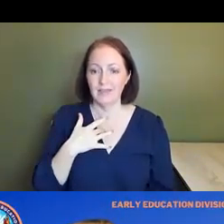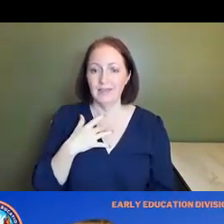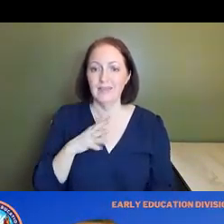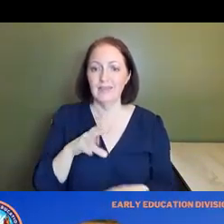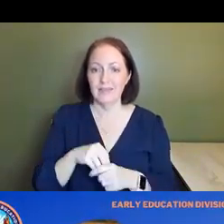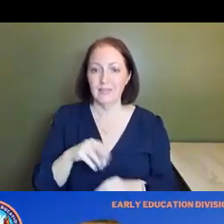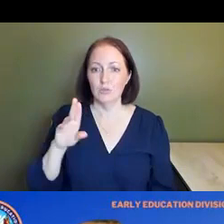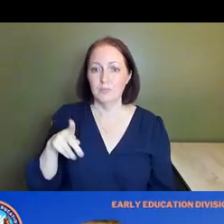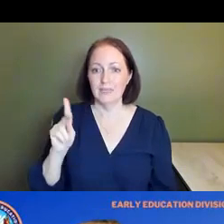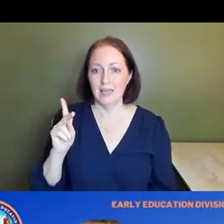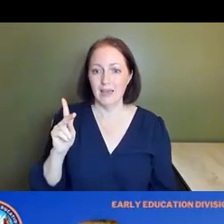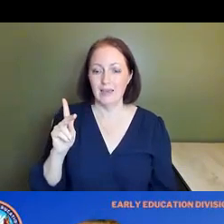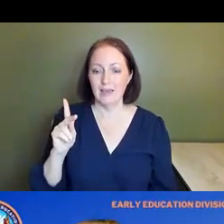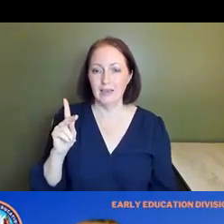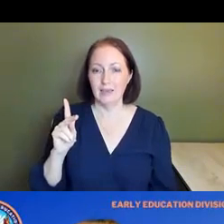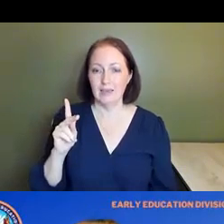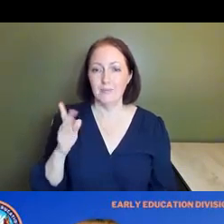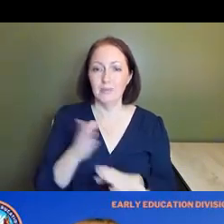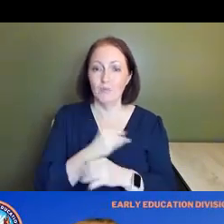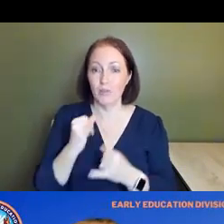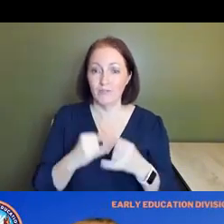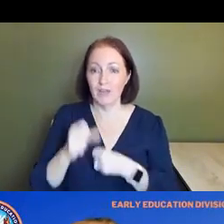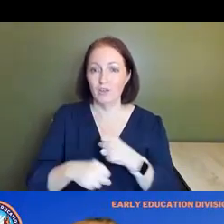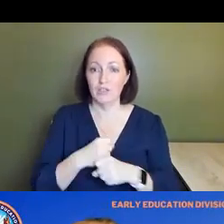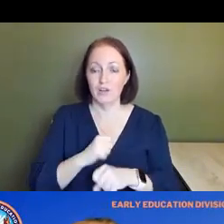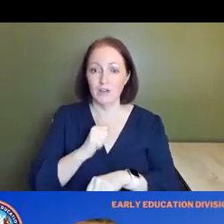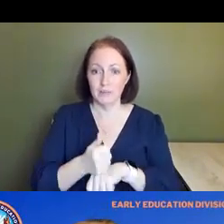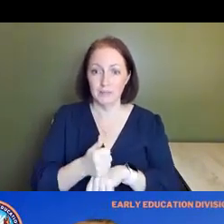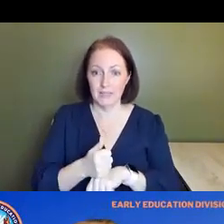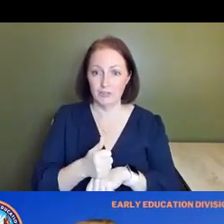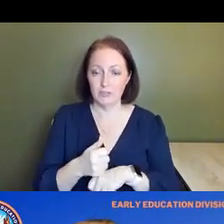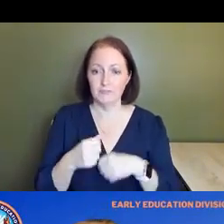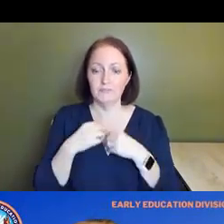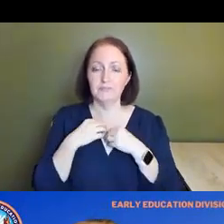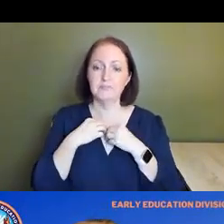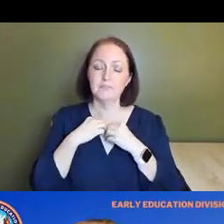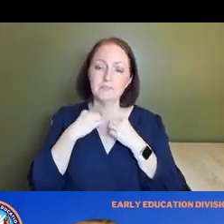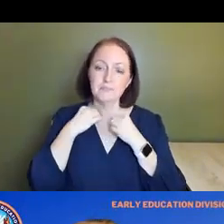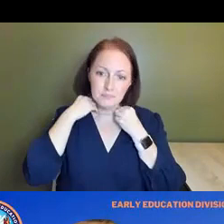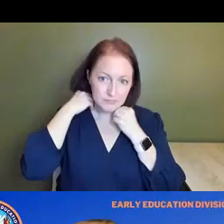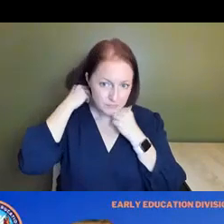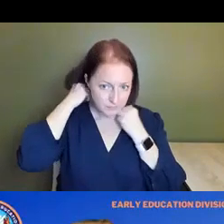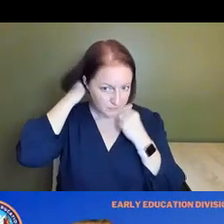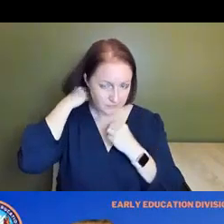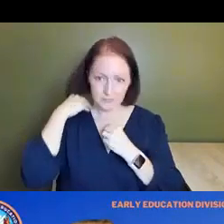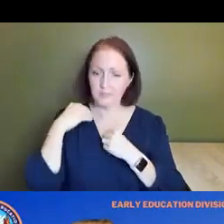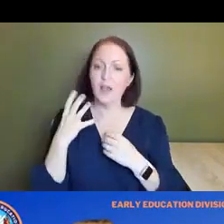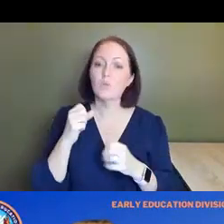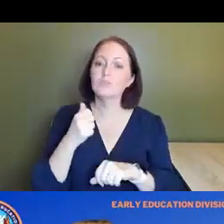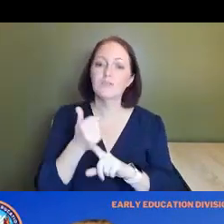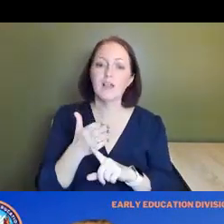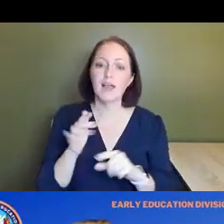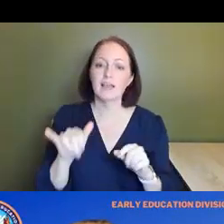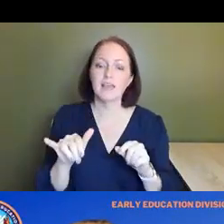before the final year of implementation? So on that I want to flag that that they are